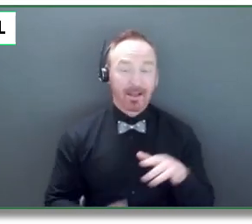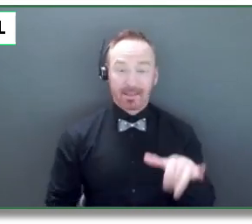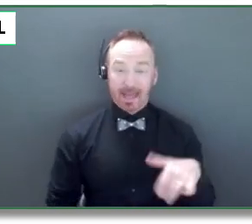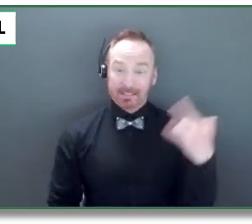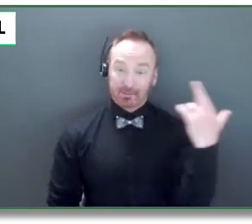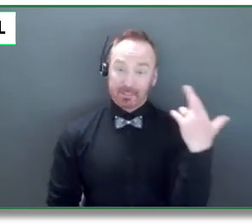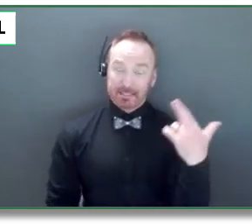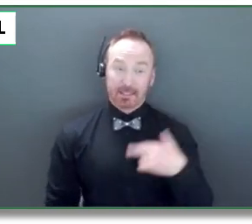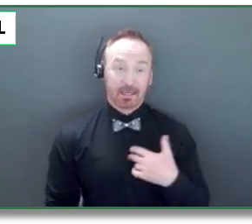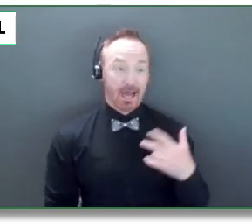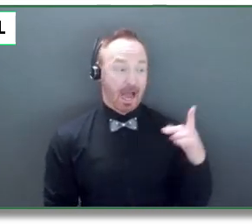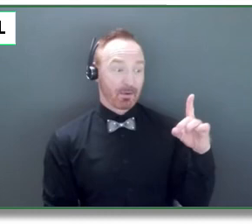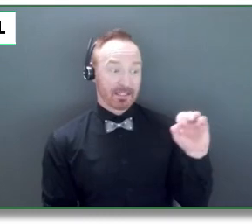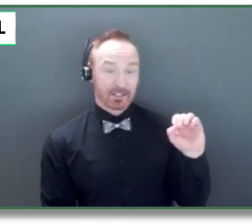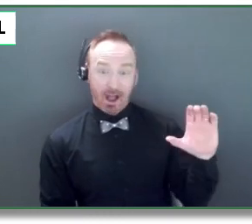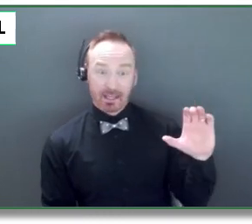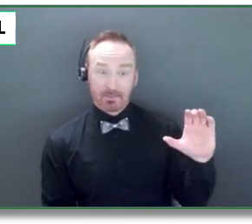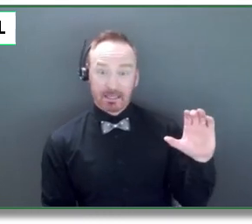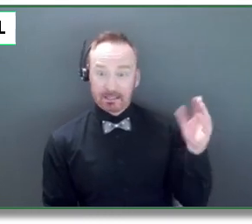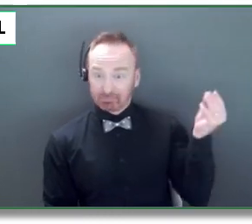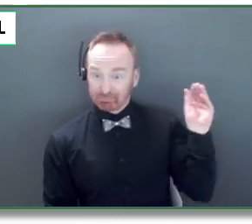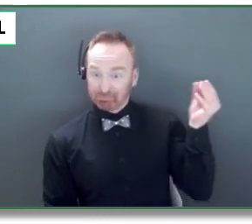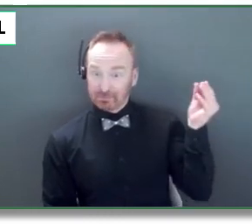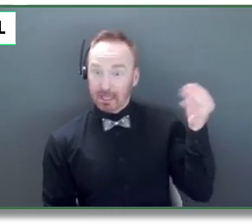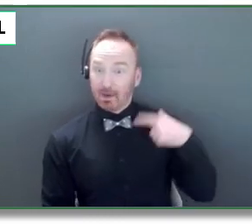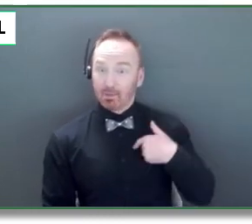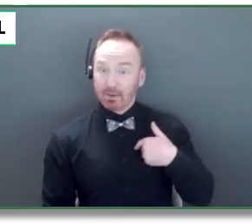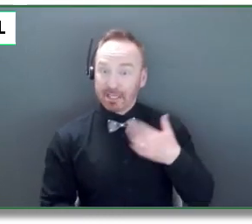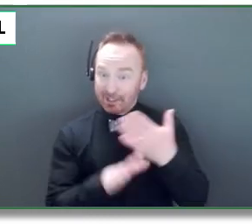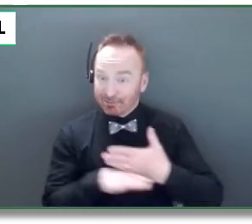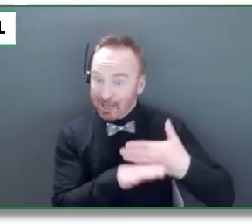it's very important that we learn from each other and not start everything over